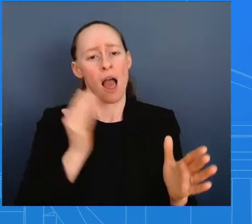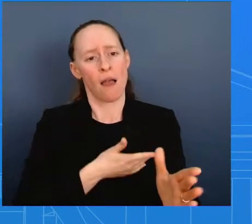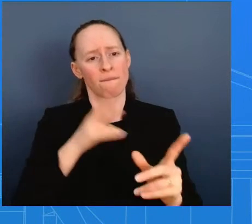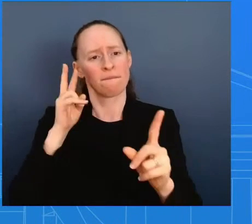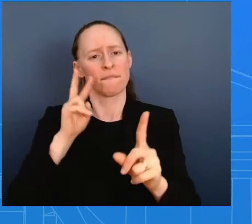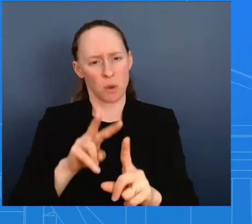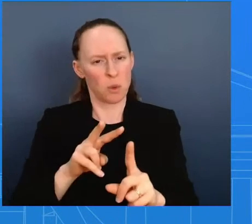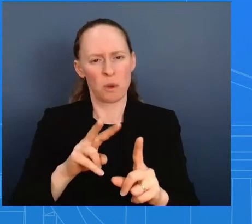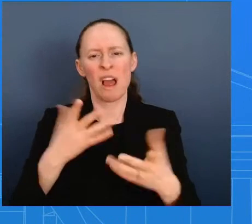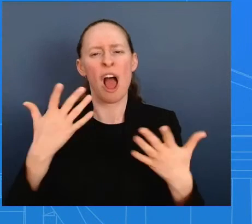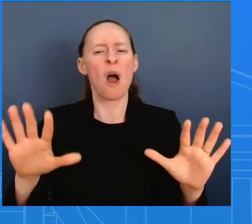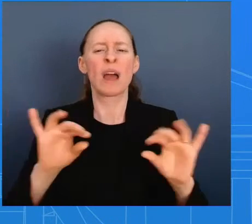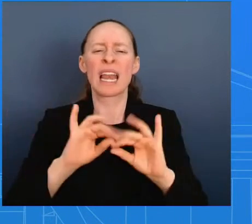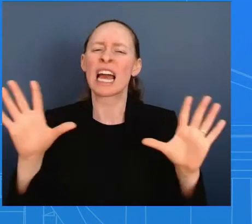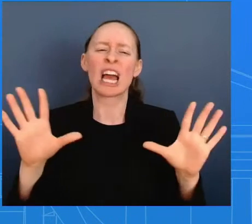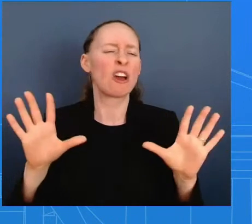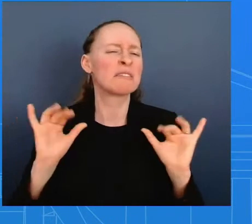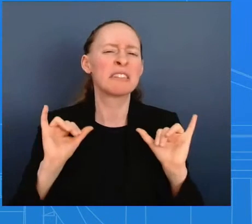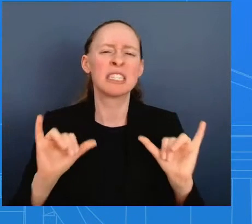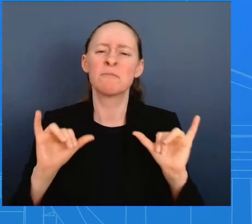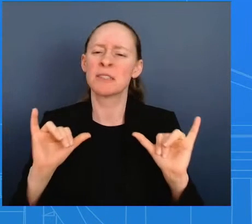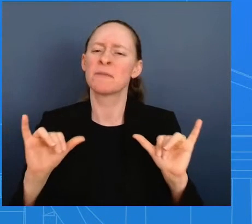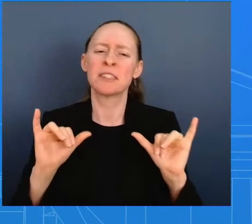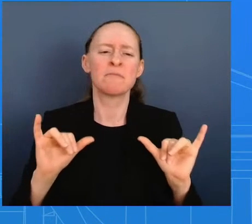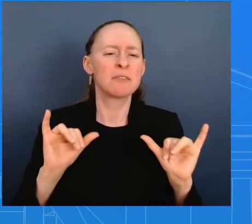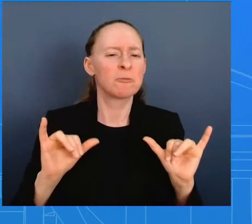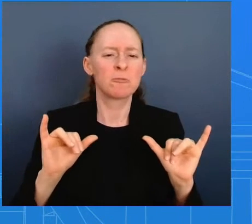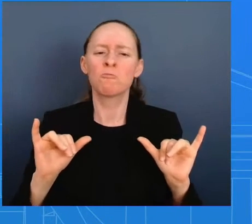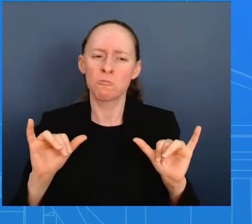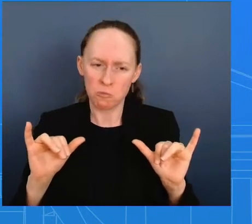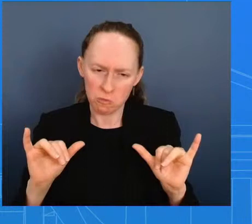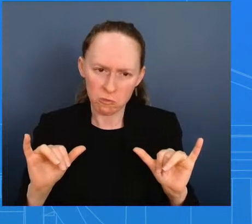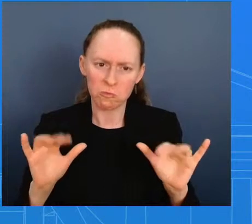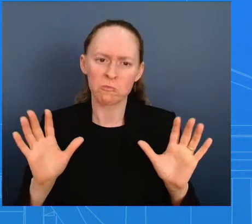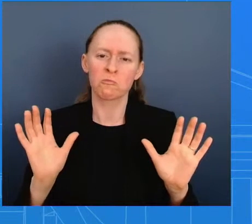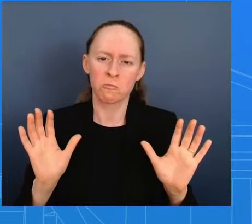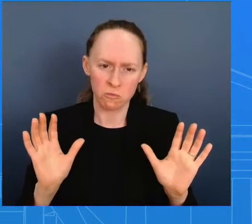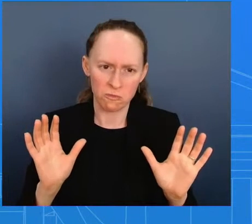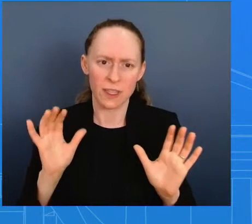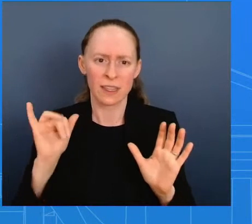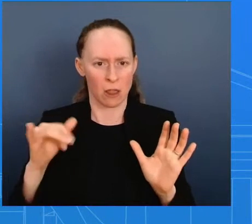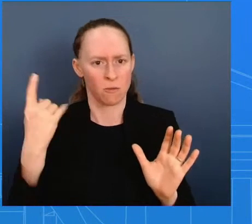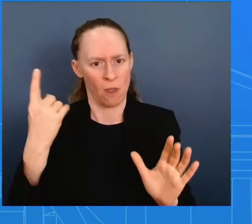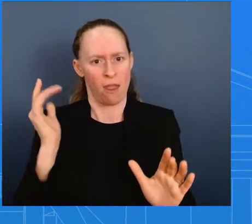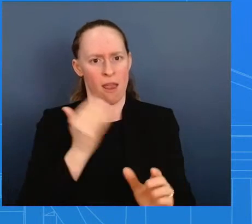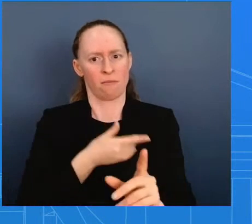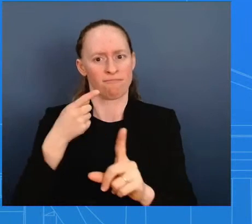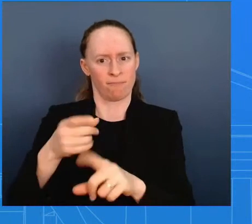And we want to continue to -- to lay that out. That is one of the reasons that -- that Jake came out here. The Press: And a quick one. The House is likely to vote